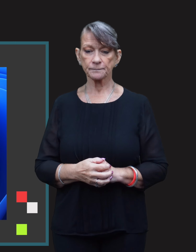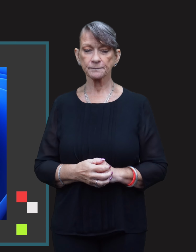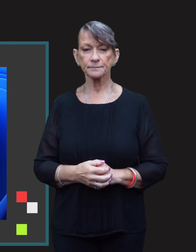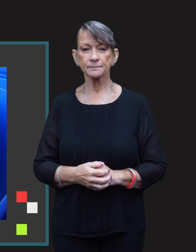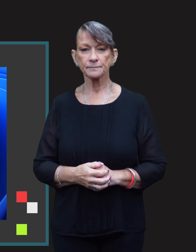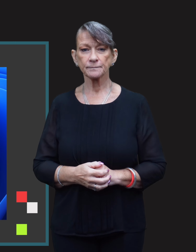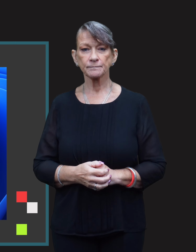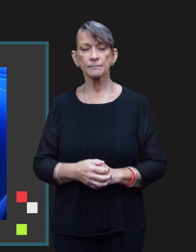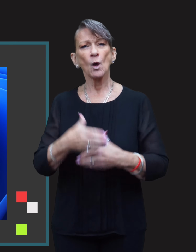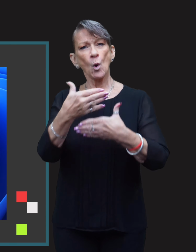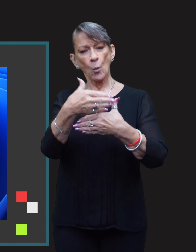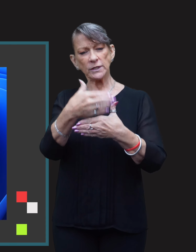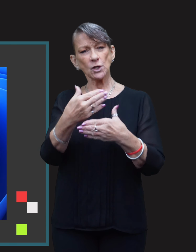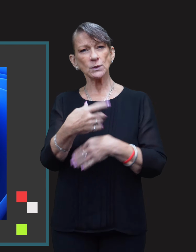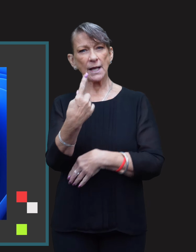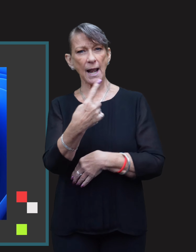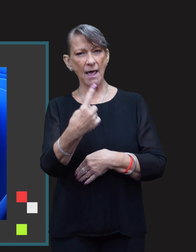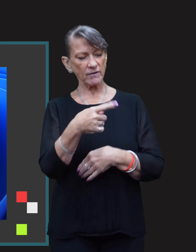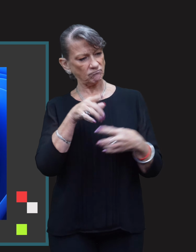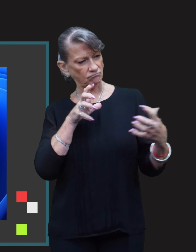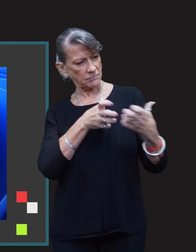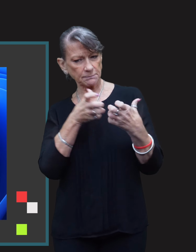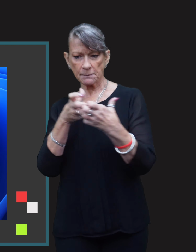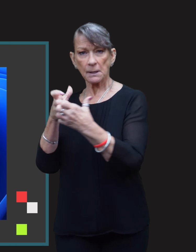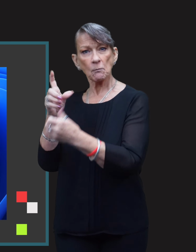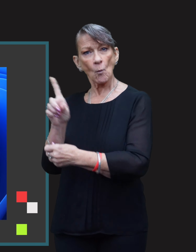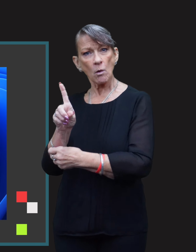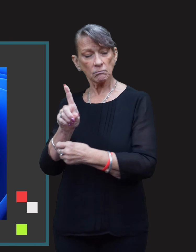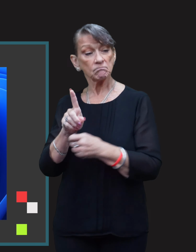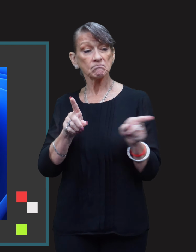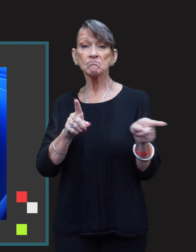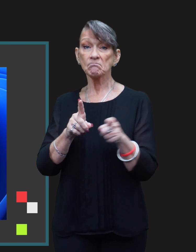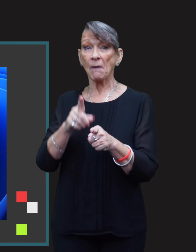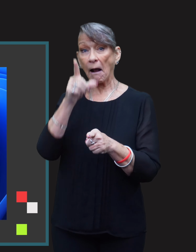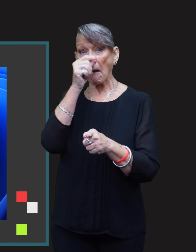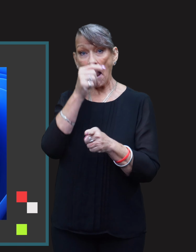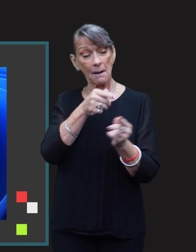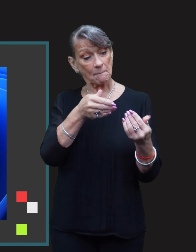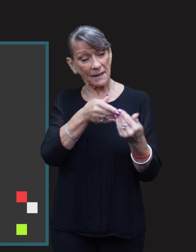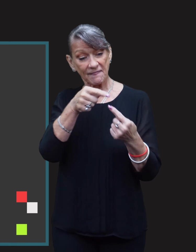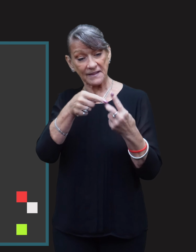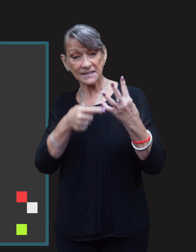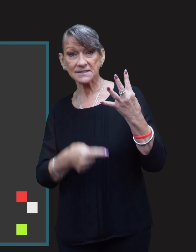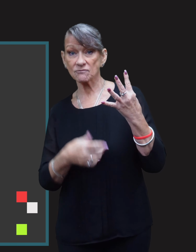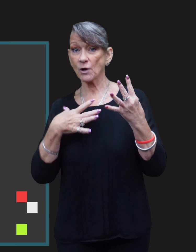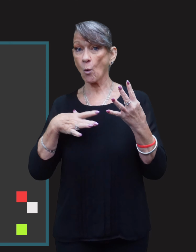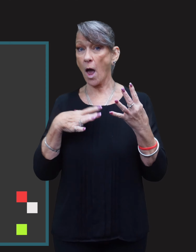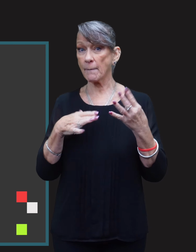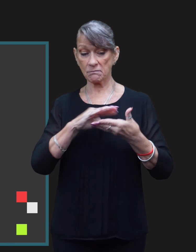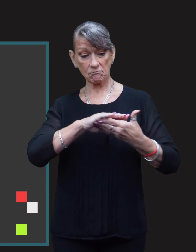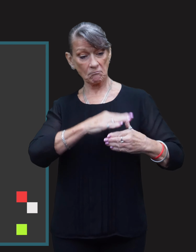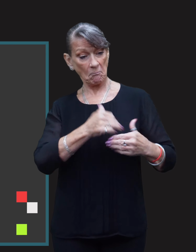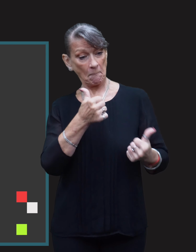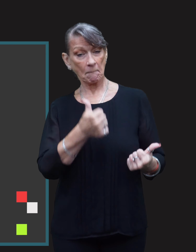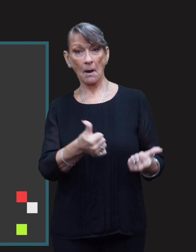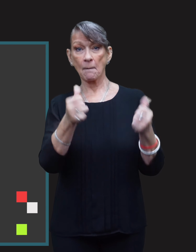Meeting these requirements should result with a computer that should run Windows 11 very well. The rest of the system, such as screen size